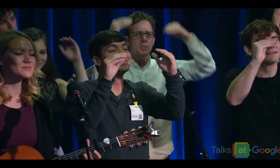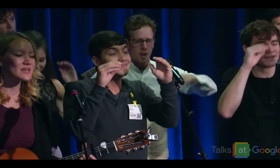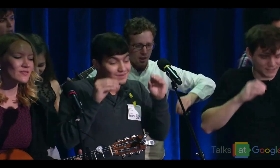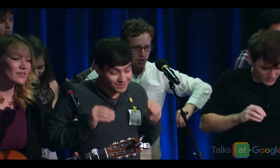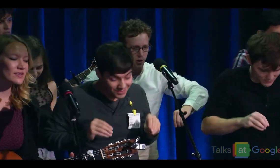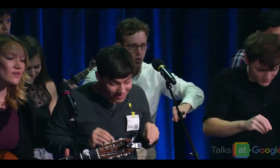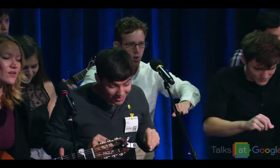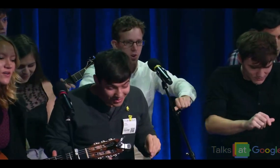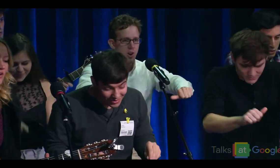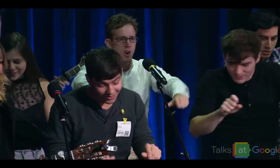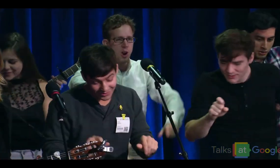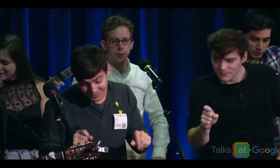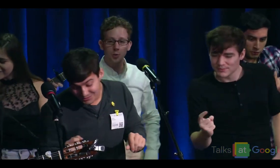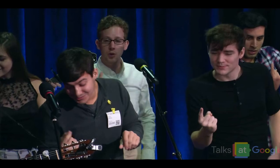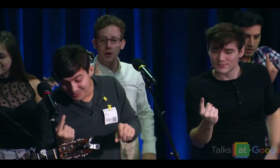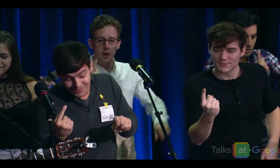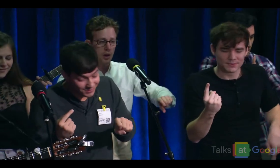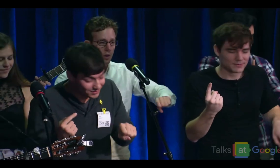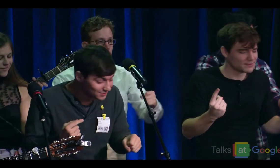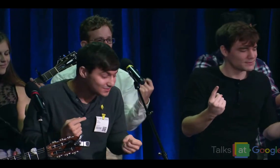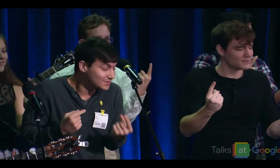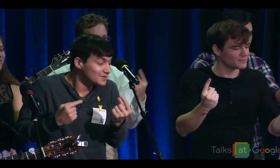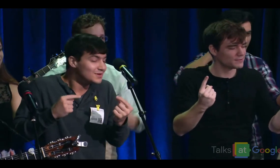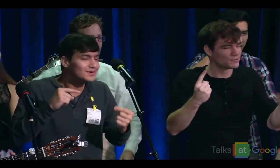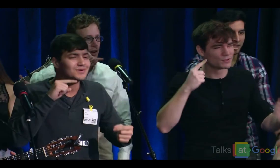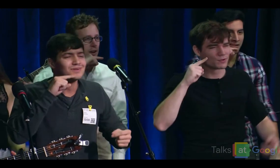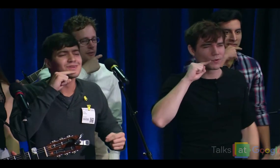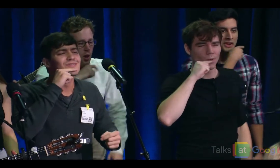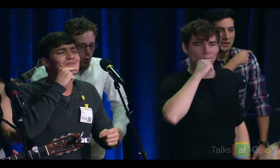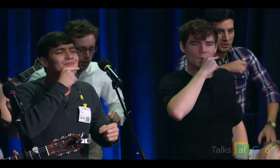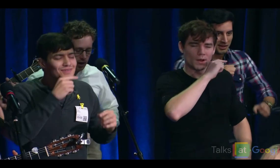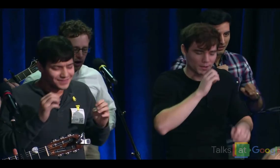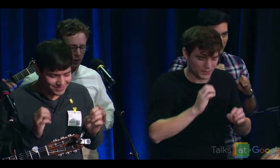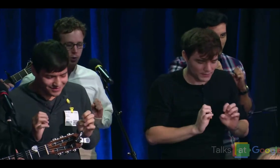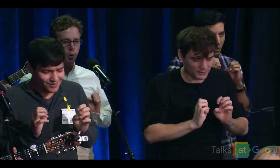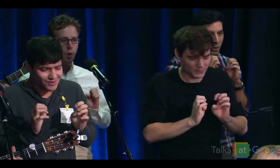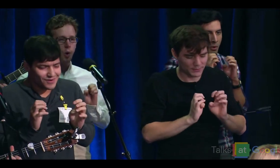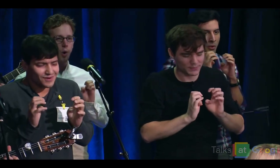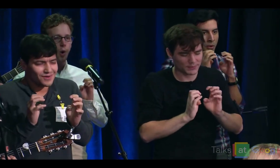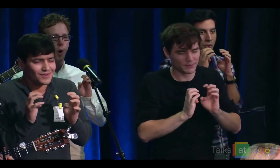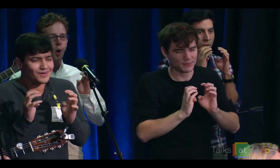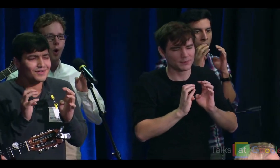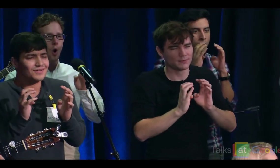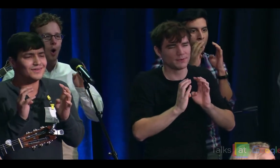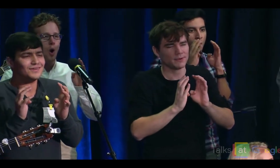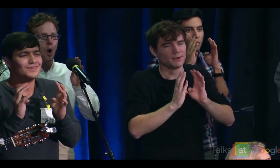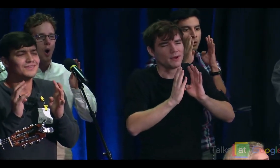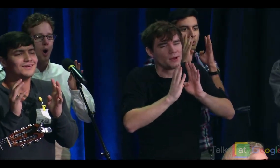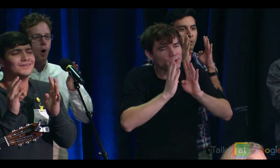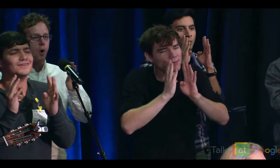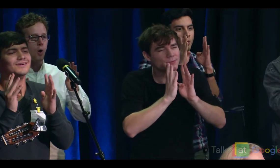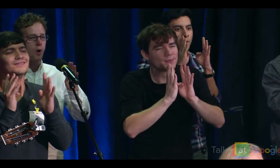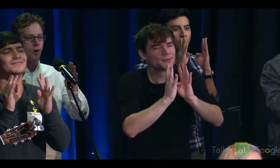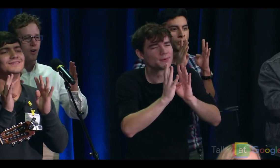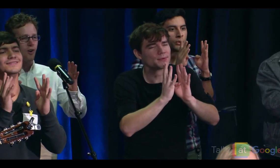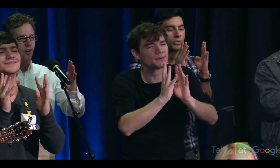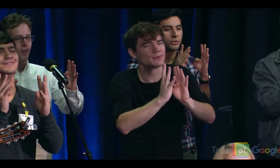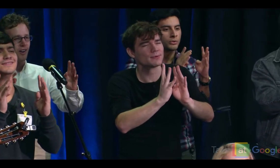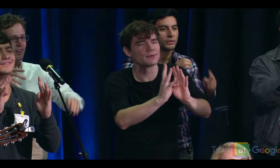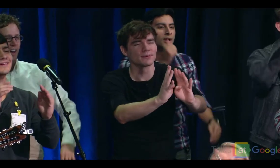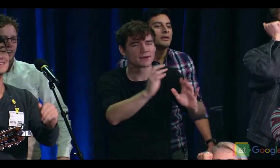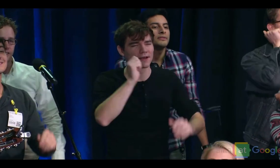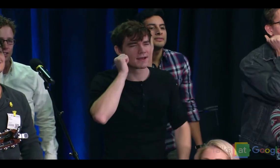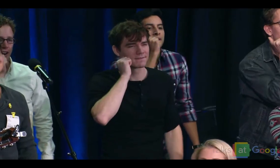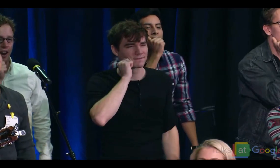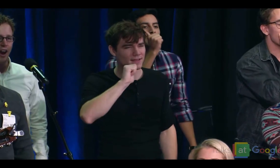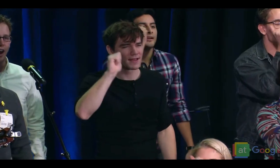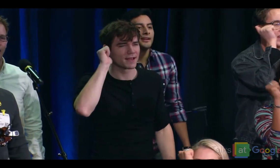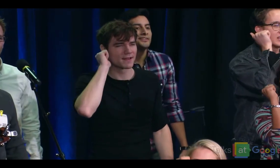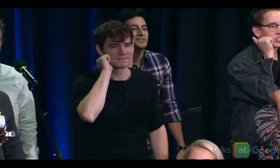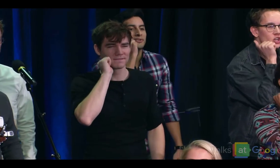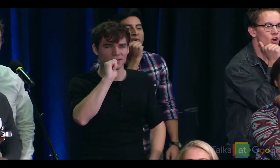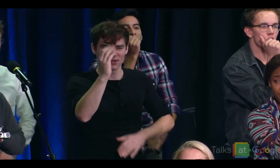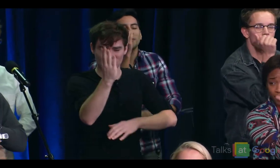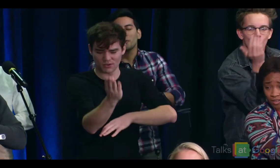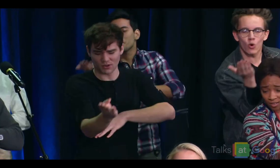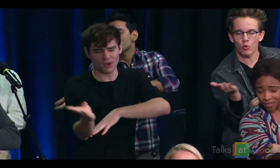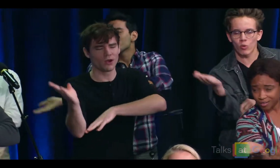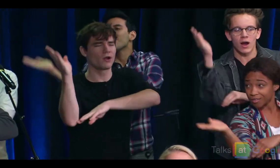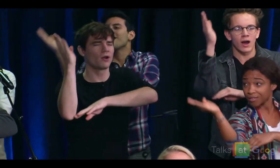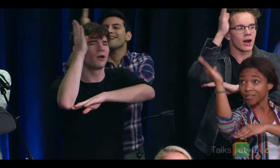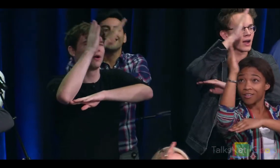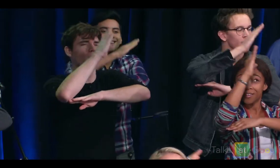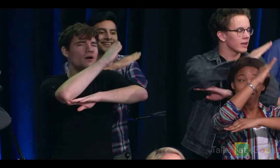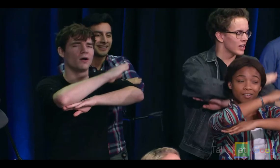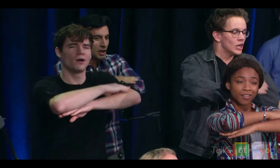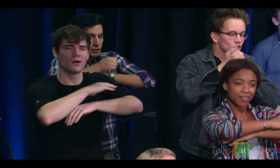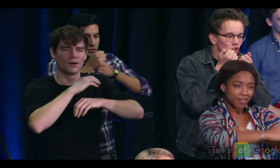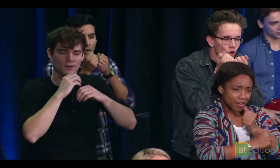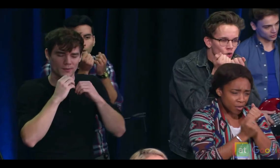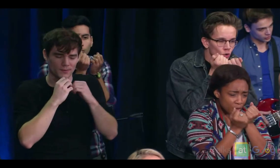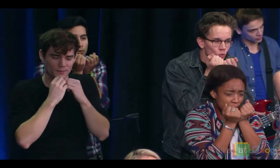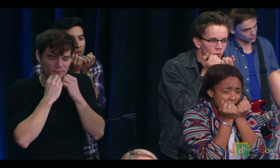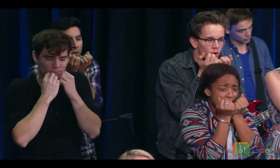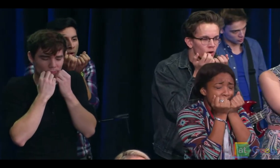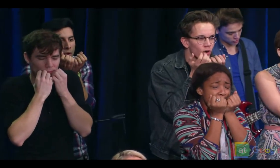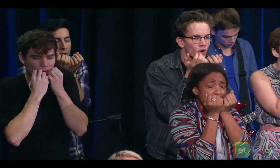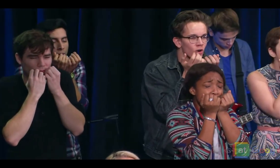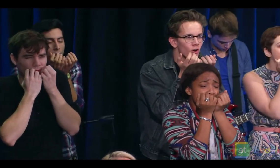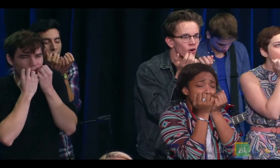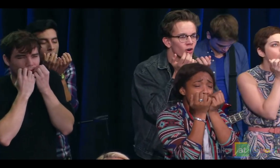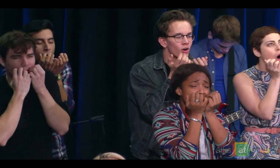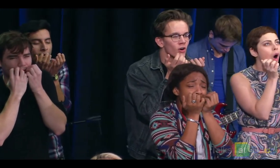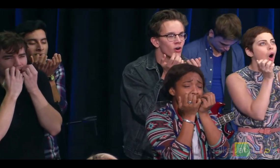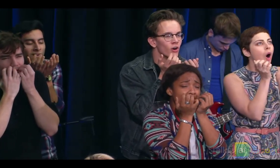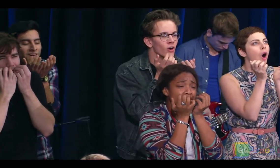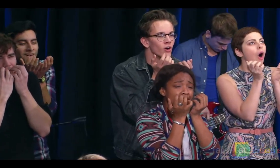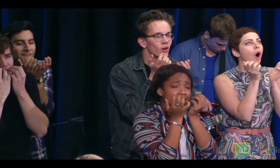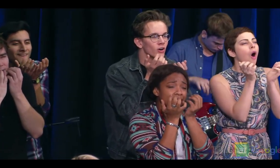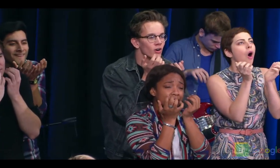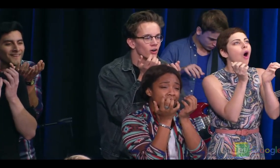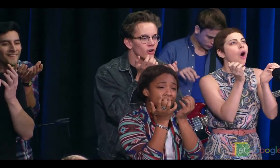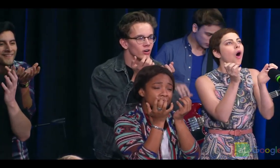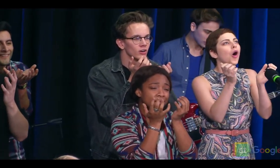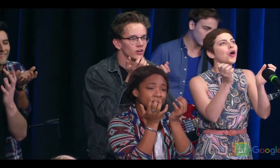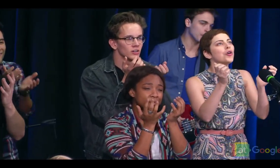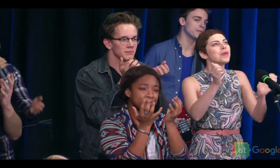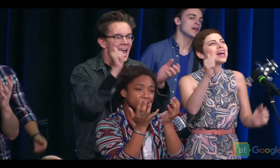The earth will wave with corn The day so wide, so warm